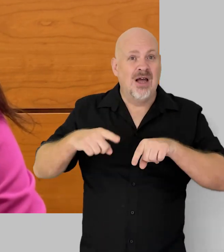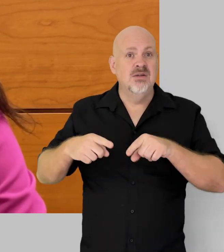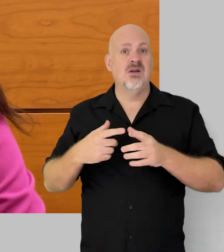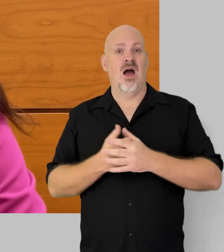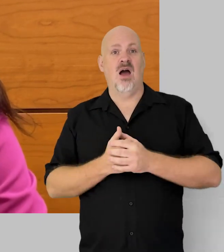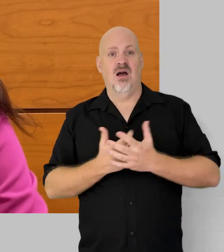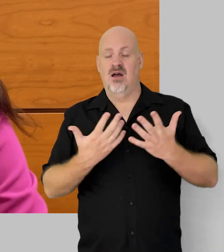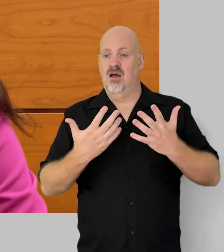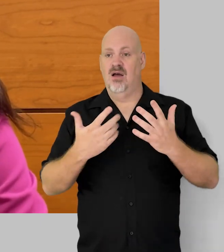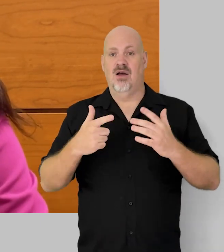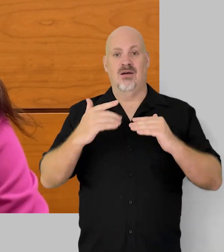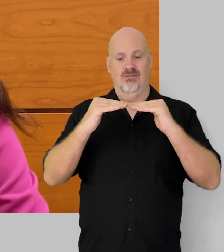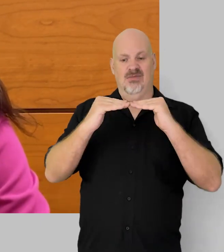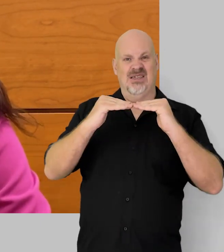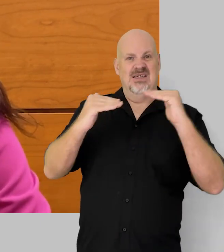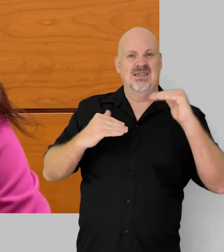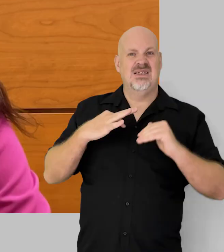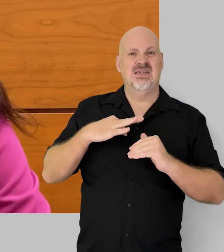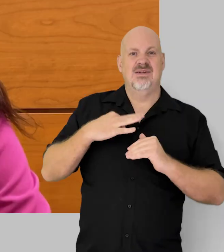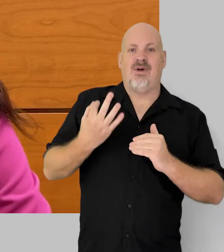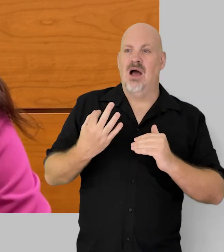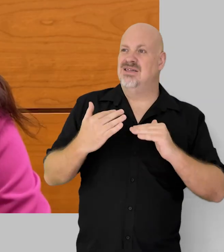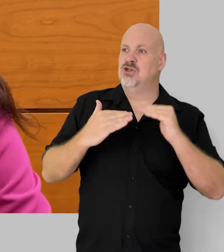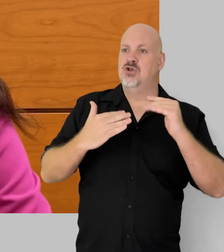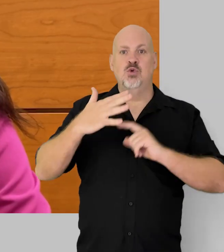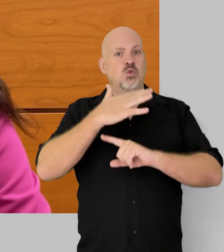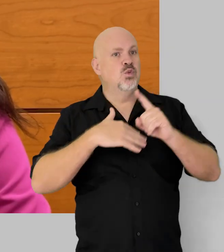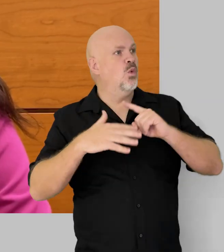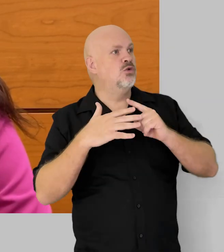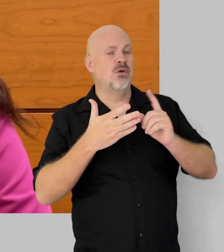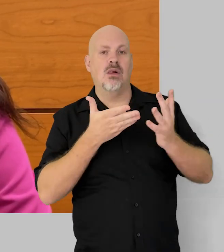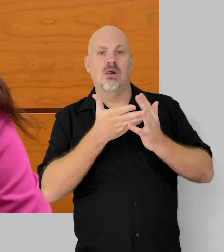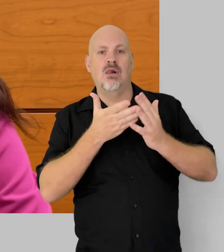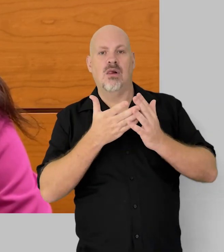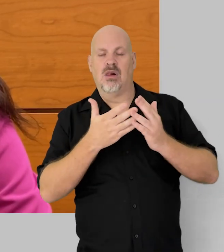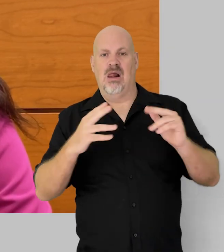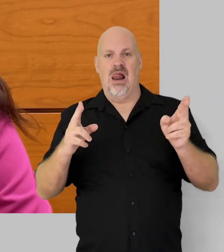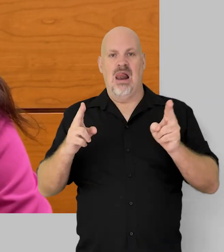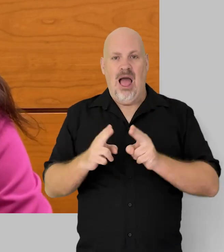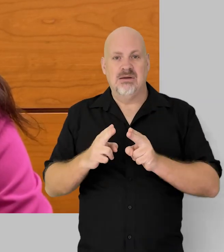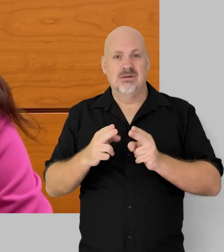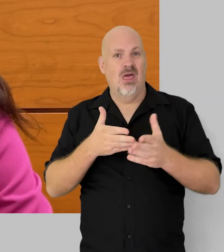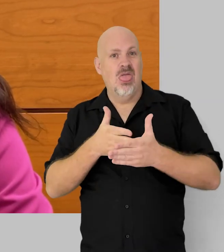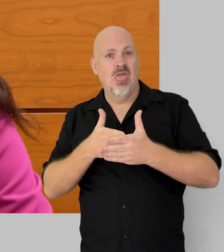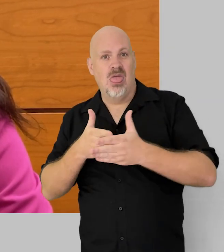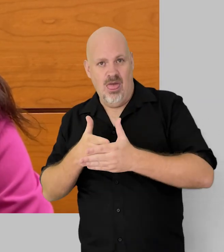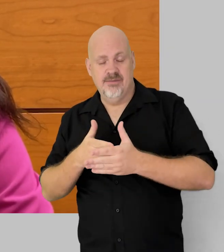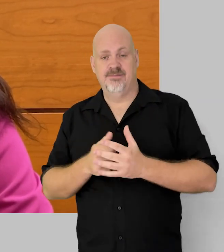race is a social construct that captures the lived effects of systemic racism.